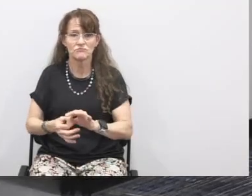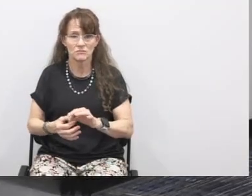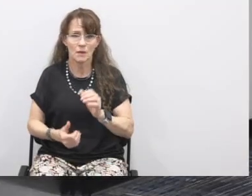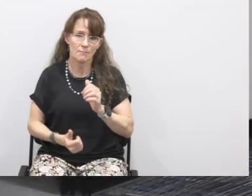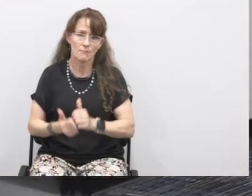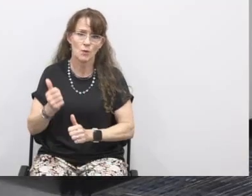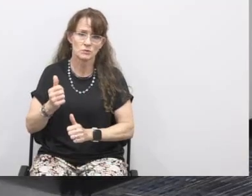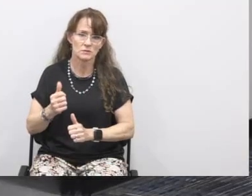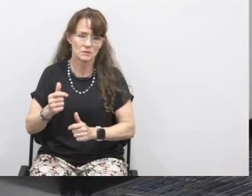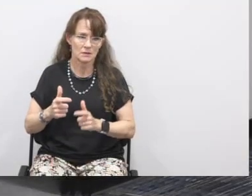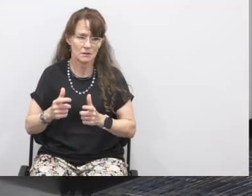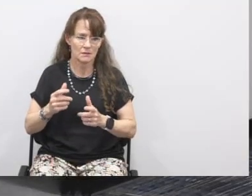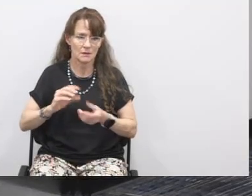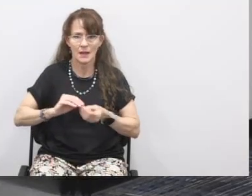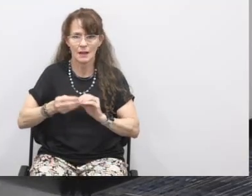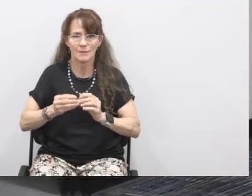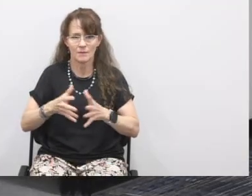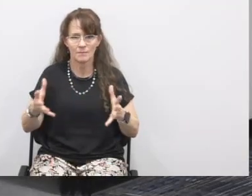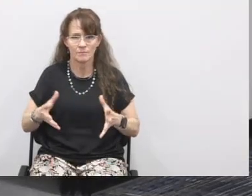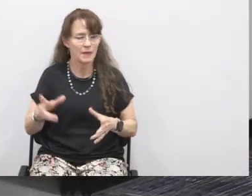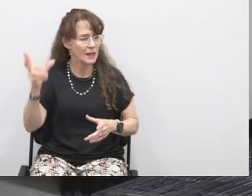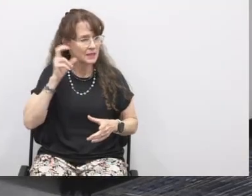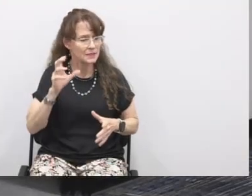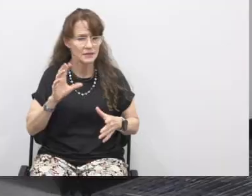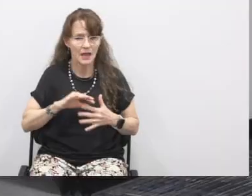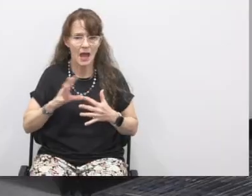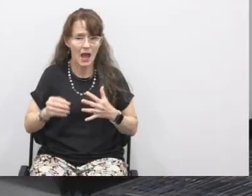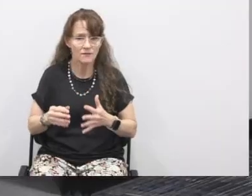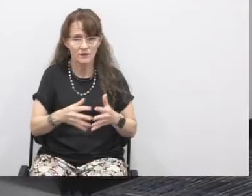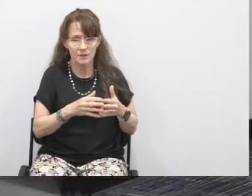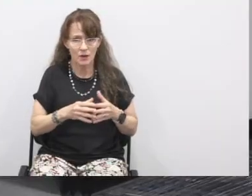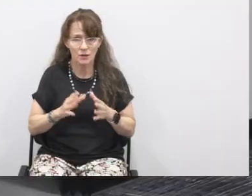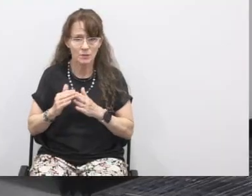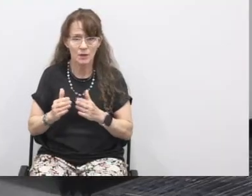But listening to the African American community, we realized that they needed more cultural events.